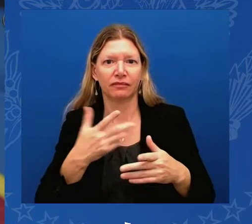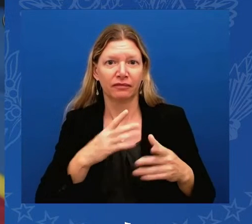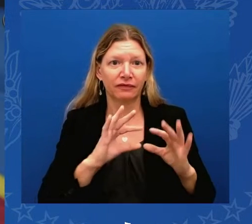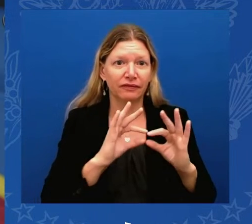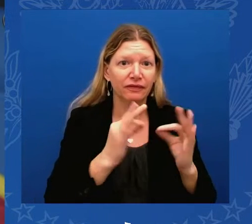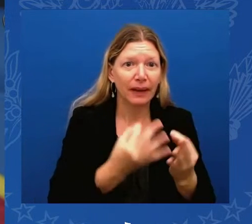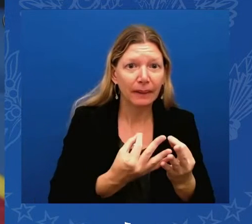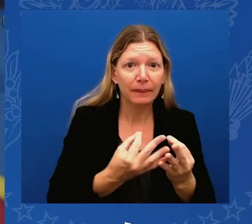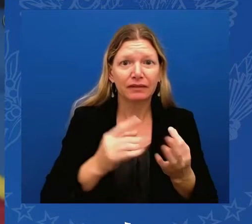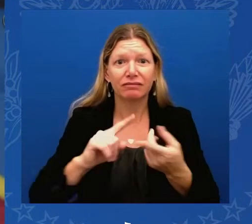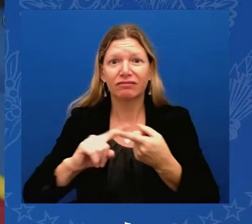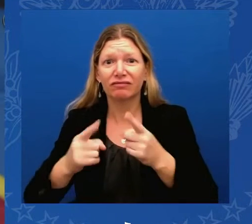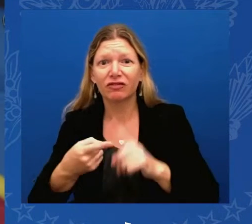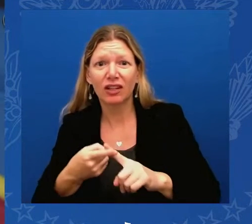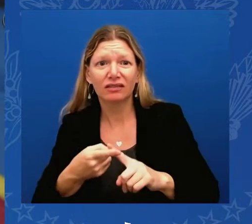you know how much the compassion matters.